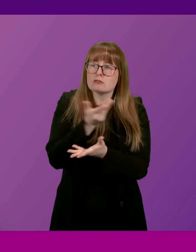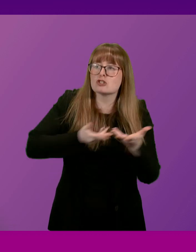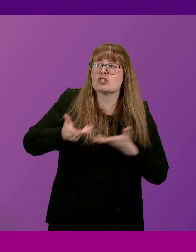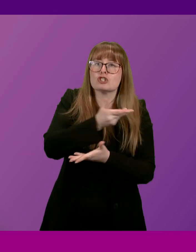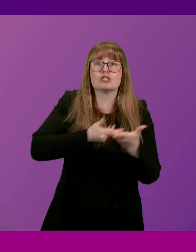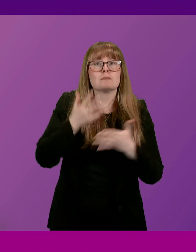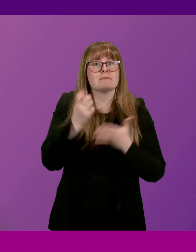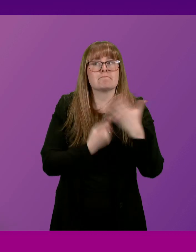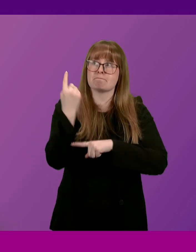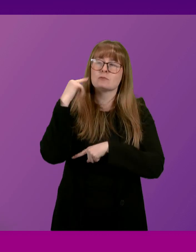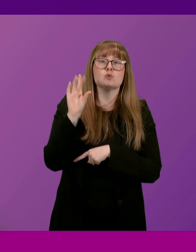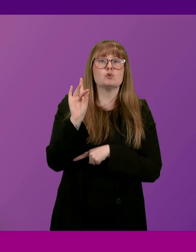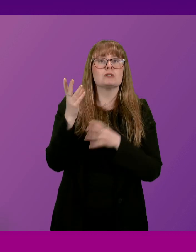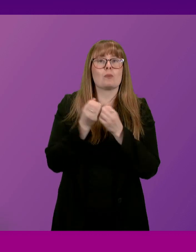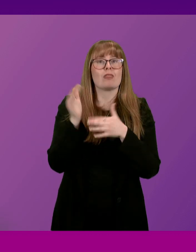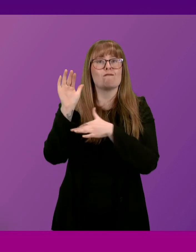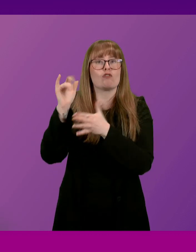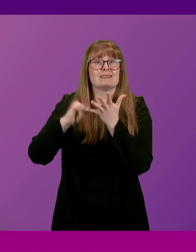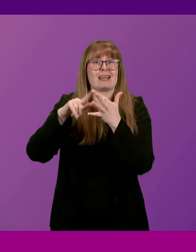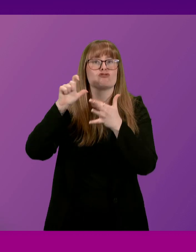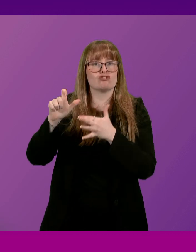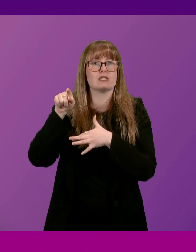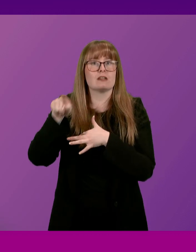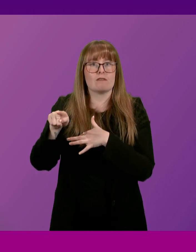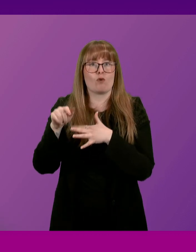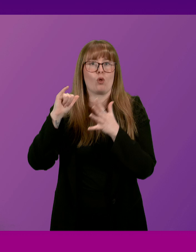had on Tuesday with the Foreign Secretary at the Foreign, Commonwealth and Development Office in